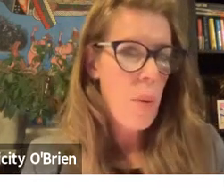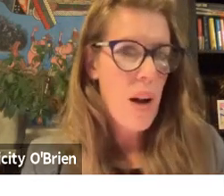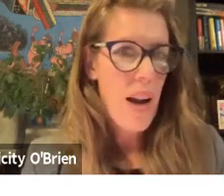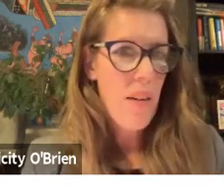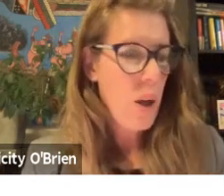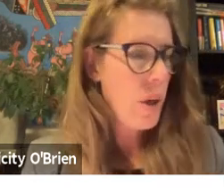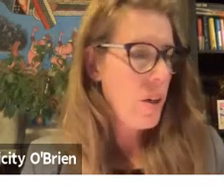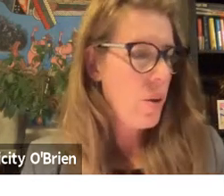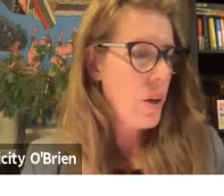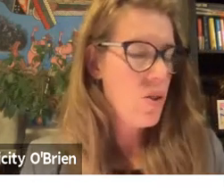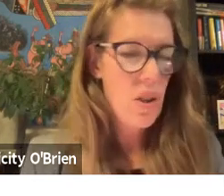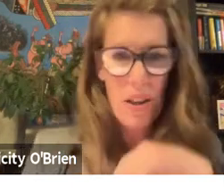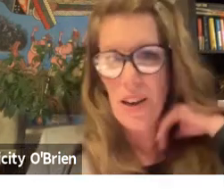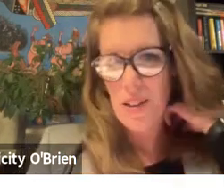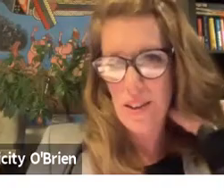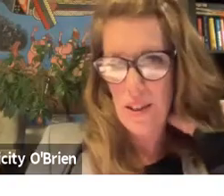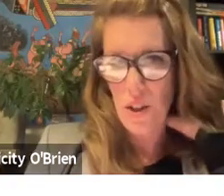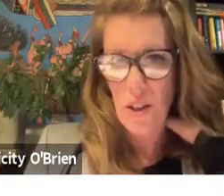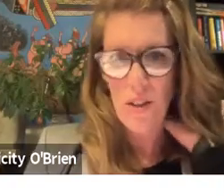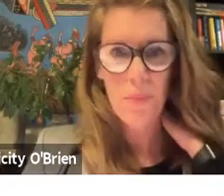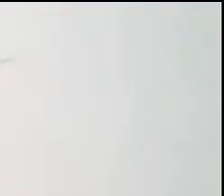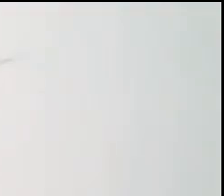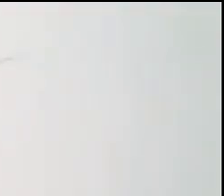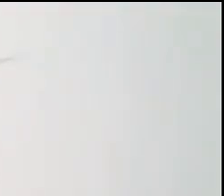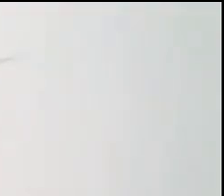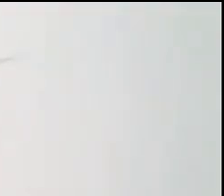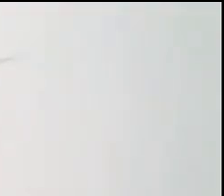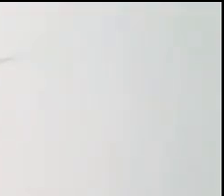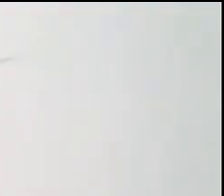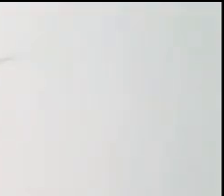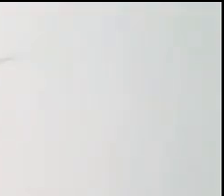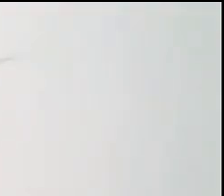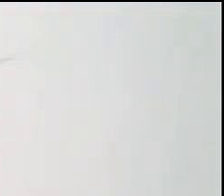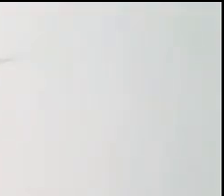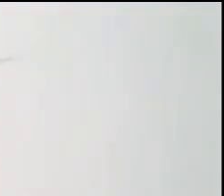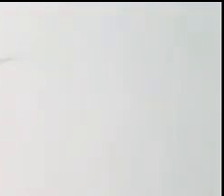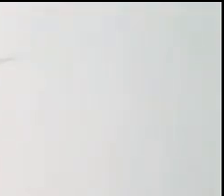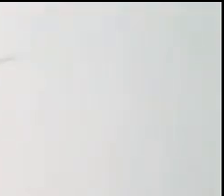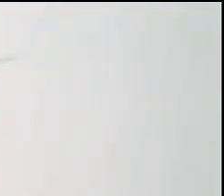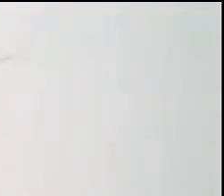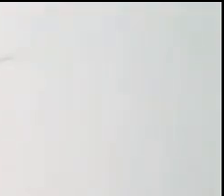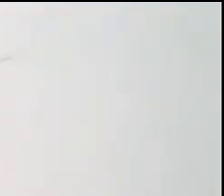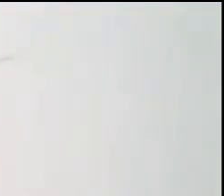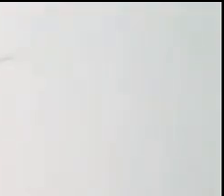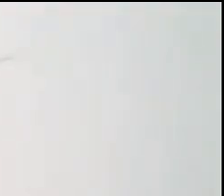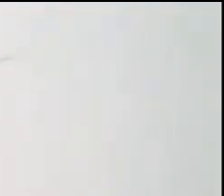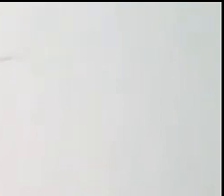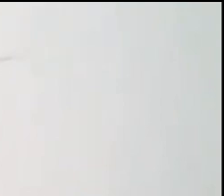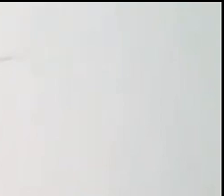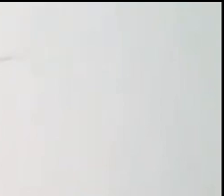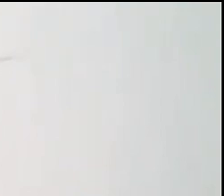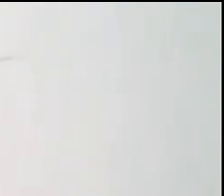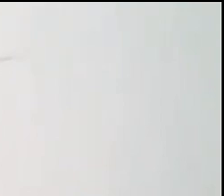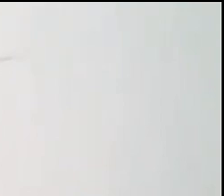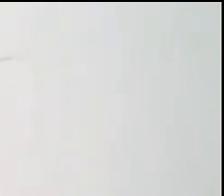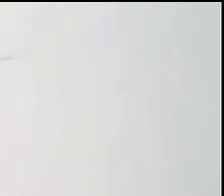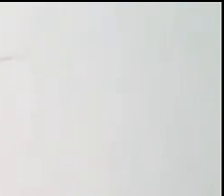We might have a quick question and answer session, just quickly for deeper, I'll answer your question. So,